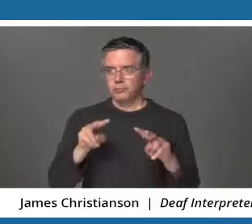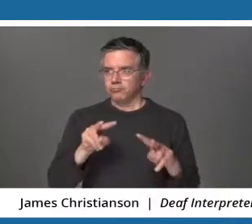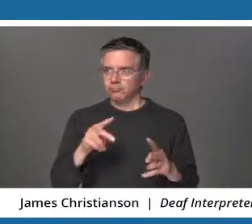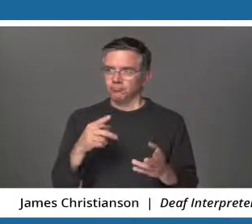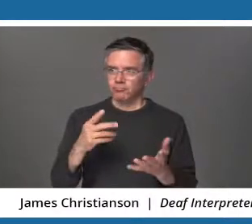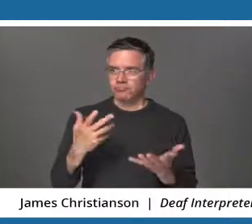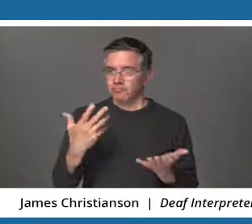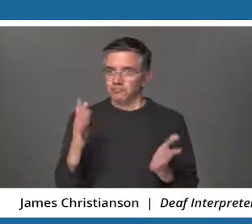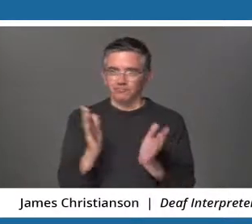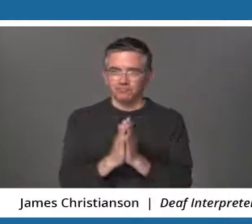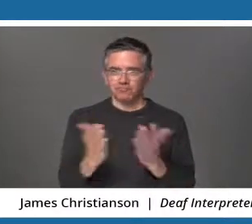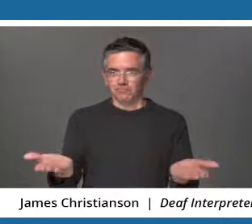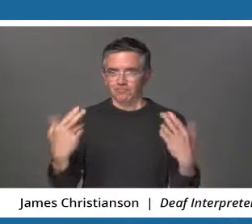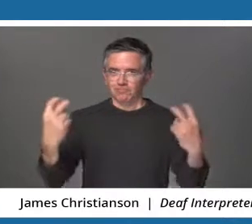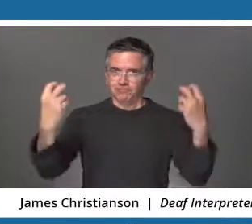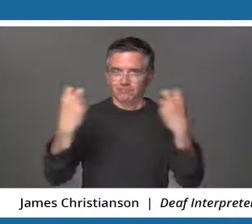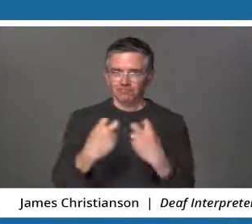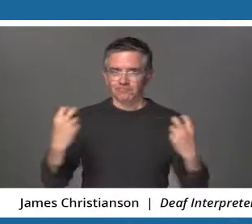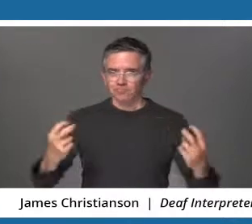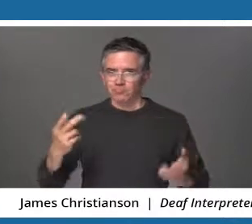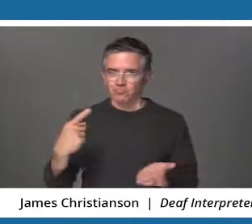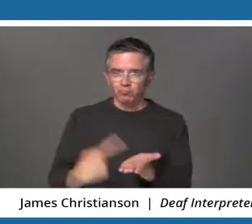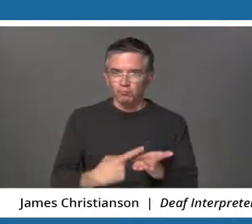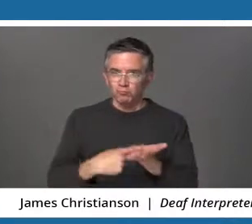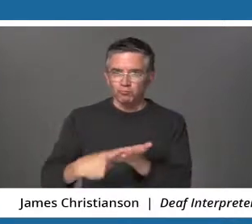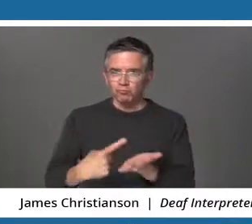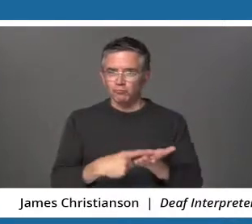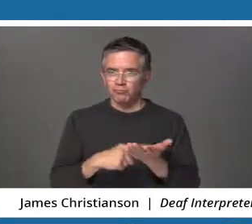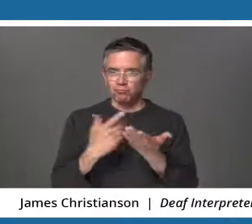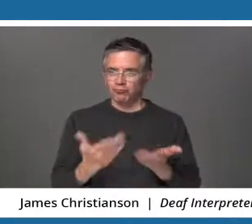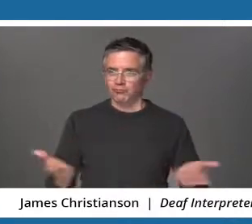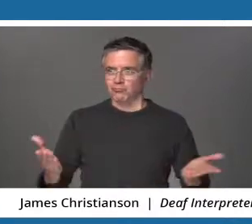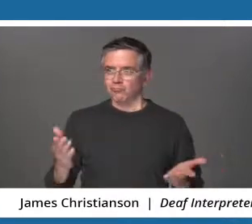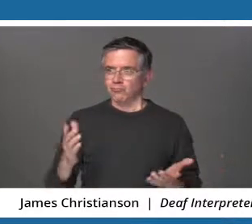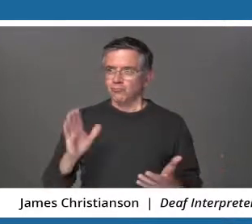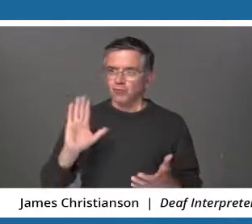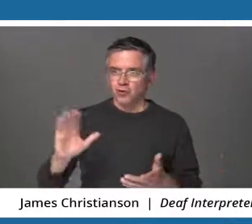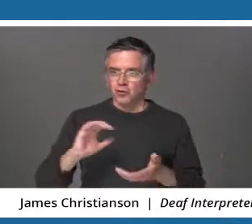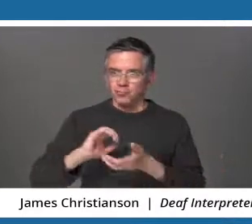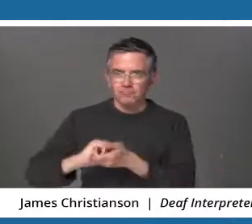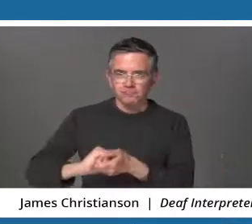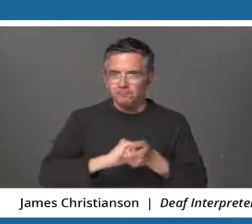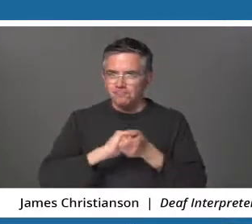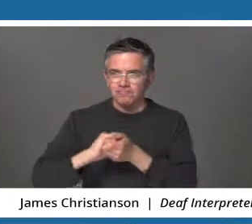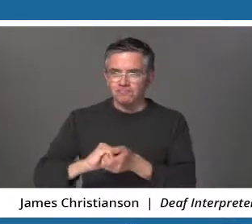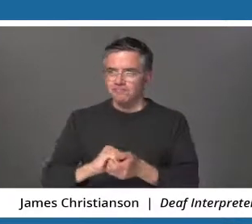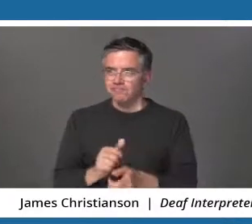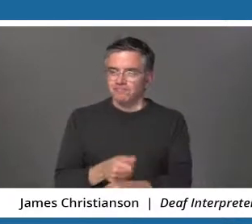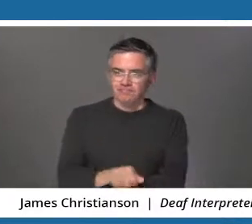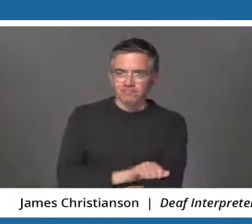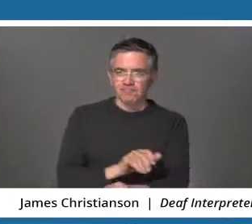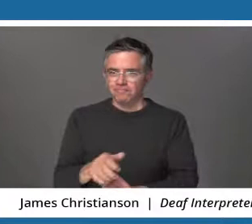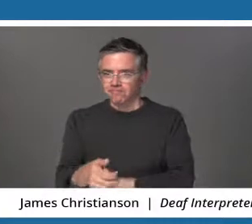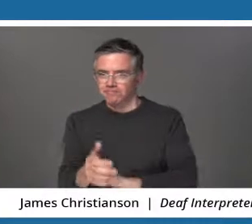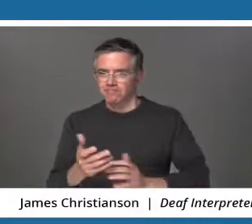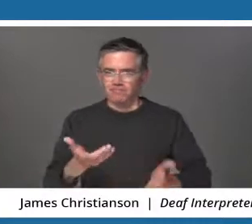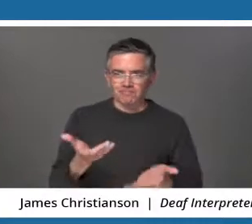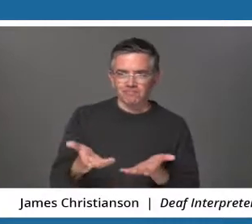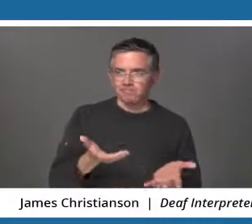and all the impressive collaborations and efforts. I wanna start, and I'm gonna ask the first question,